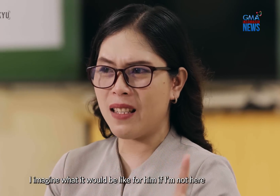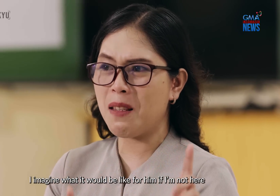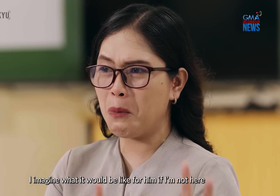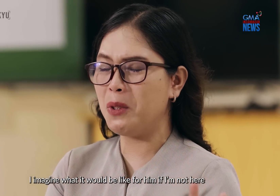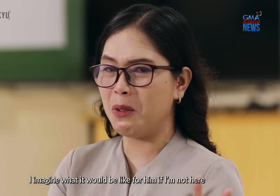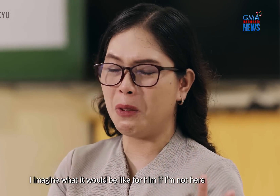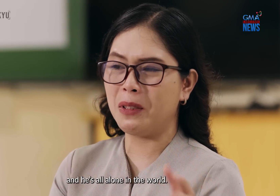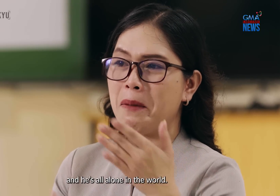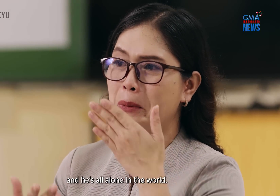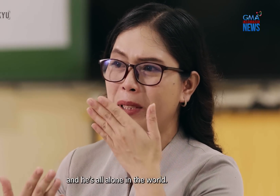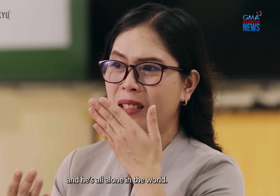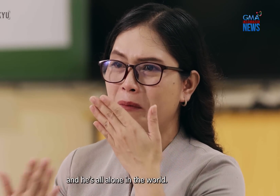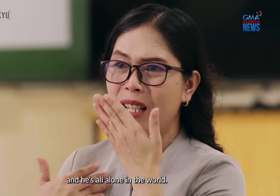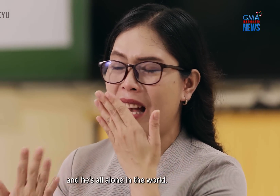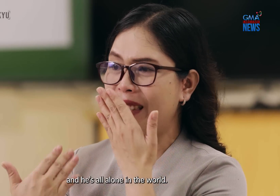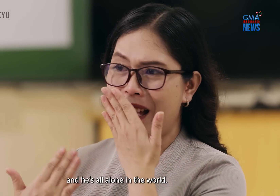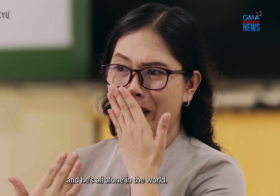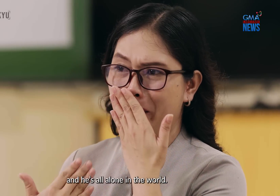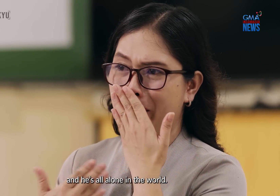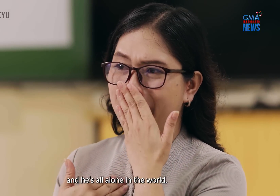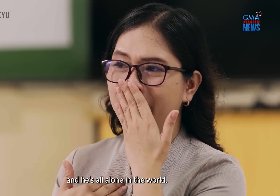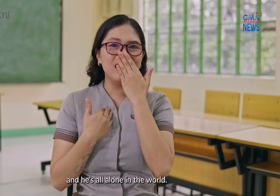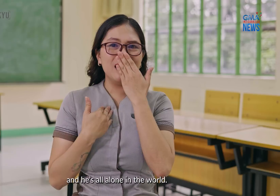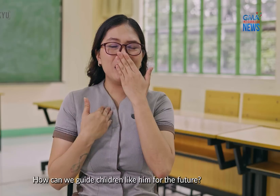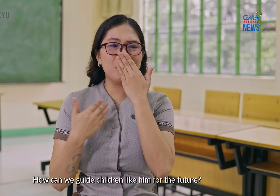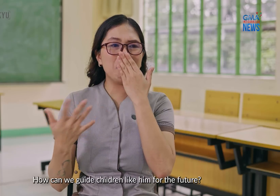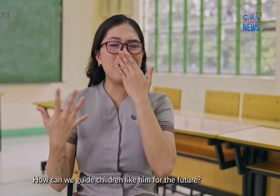[TEACHER RIALYN] I also have a child who is in SPED.